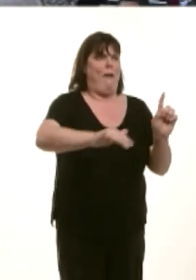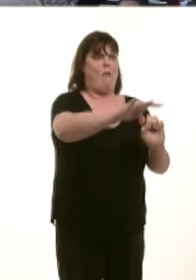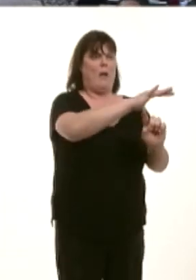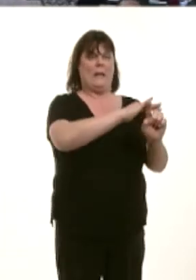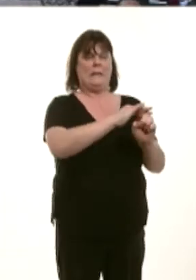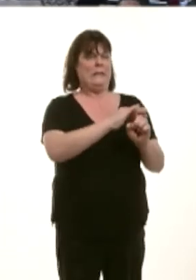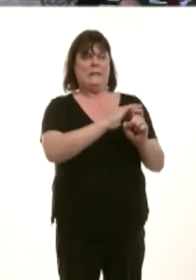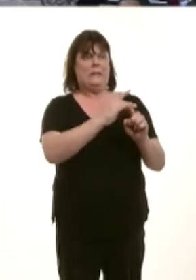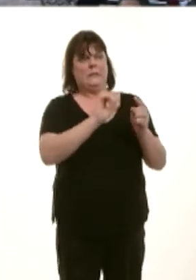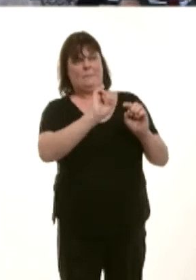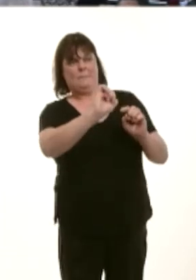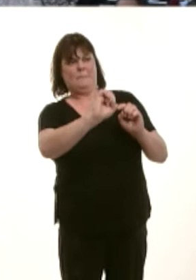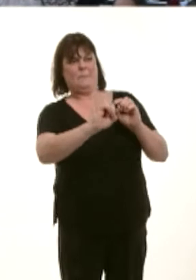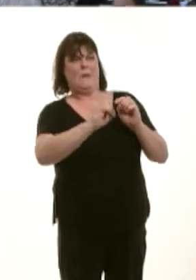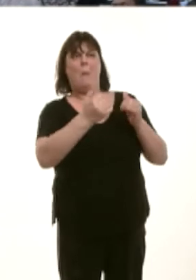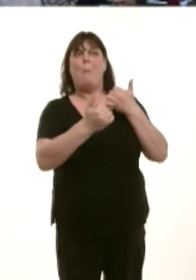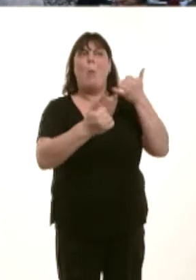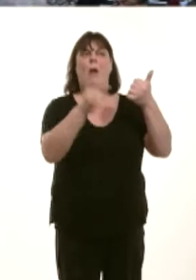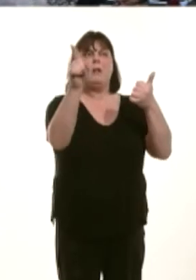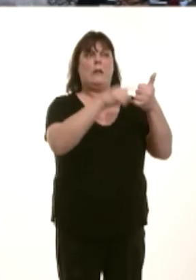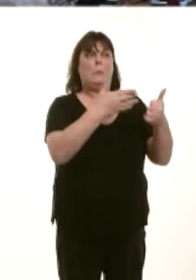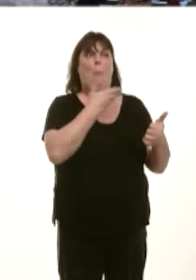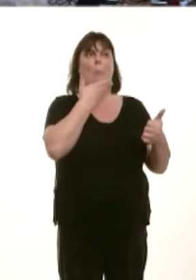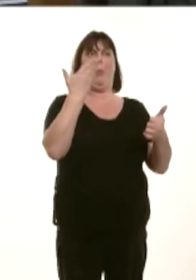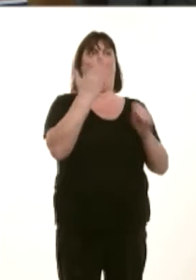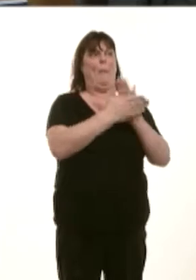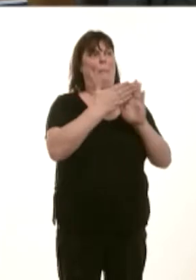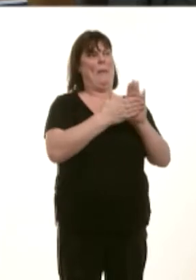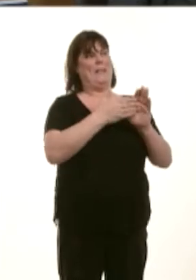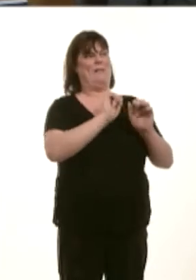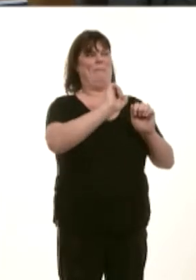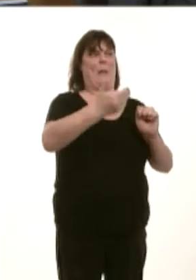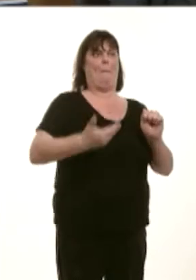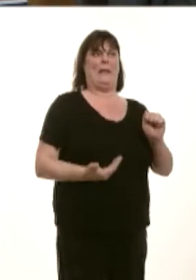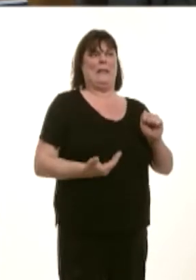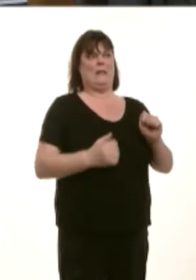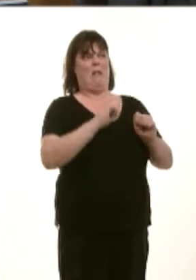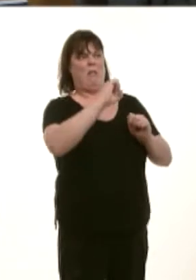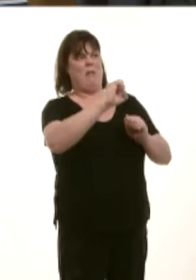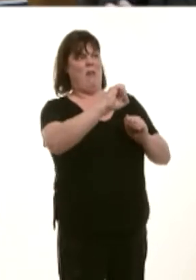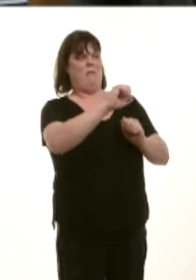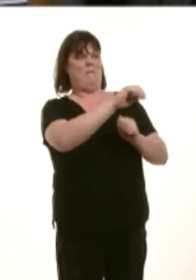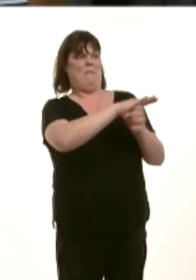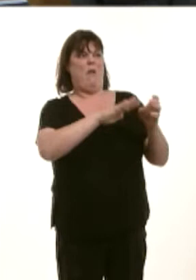developments in terms of mobile phone signal? Carwyn Jones: That is why it is so important to ensure that the mobile infrastructure project